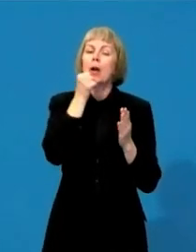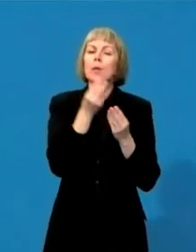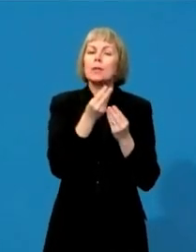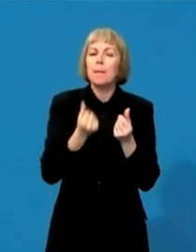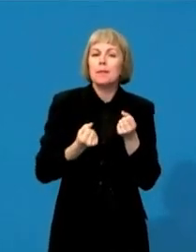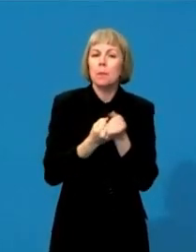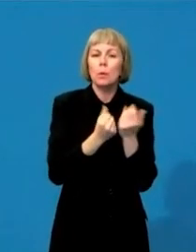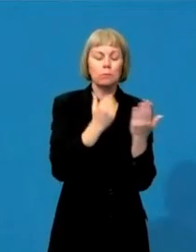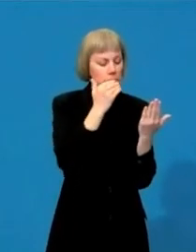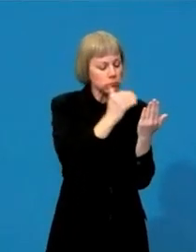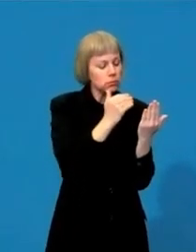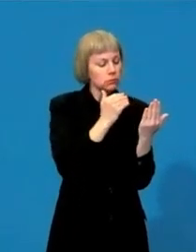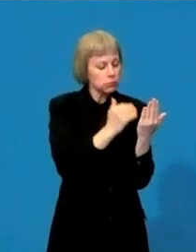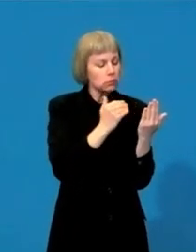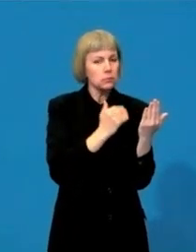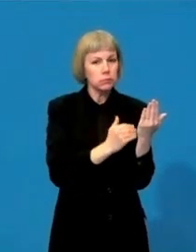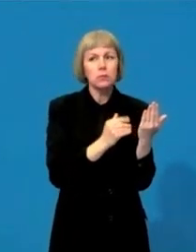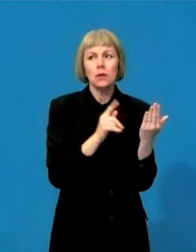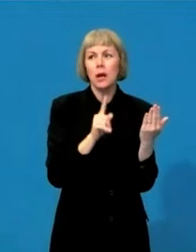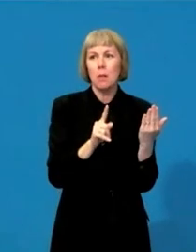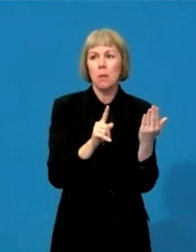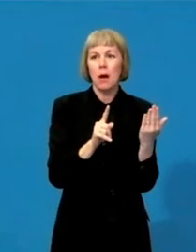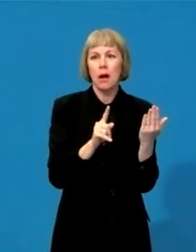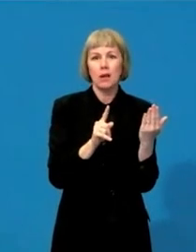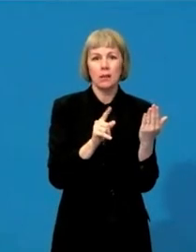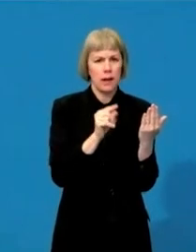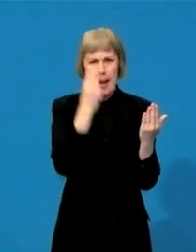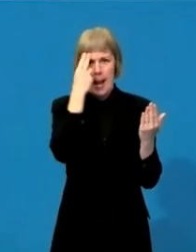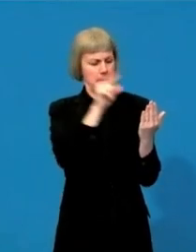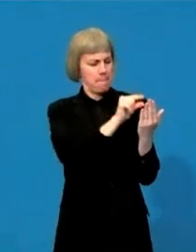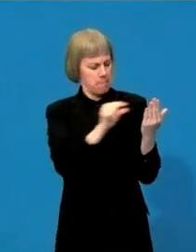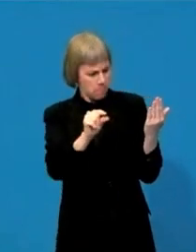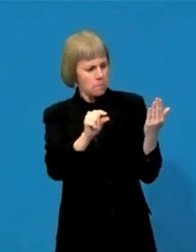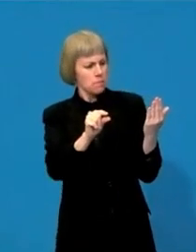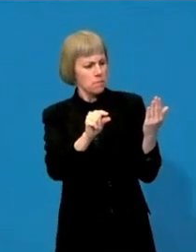But kind of I don't understand what can come under those supports and what can be